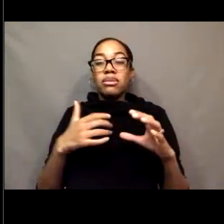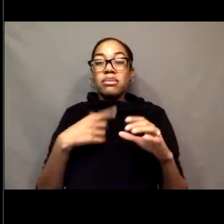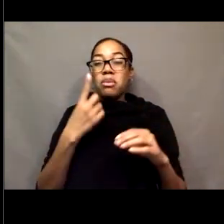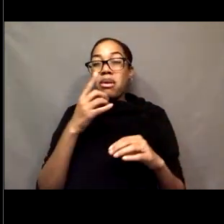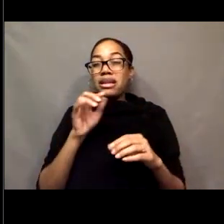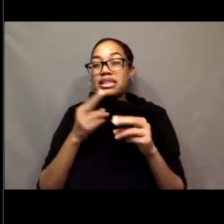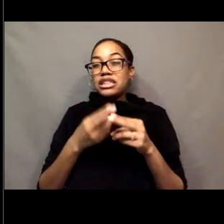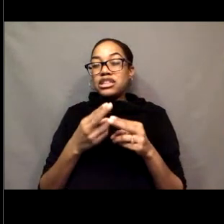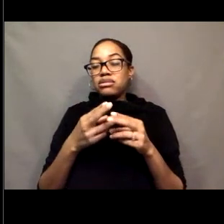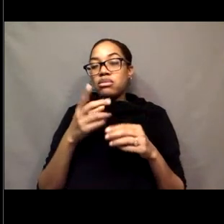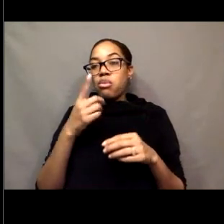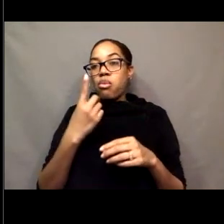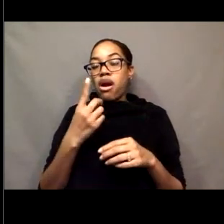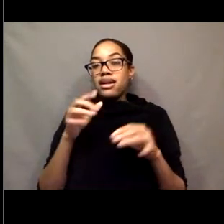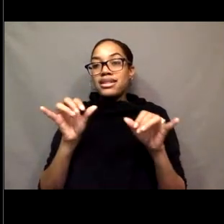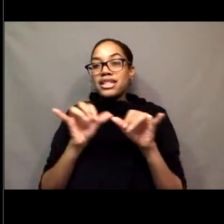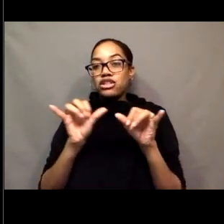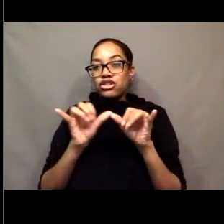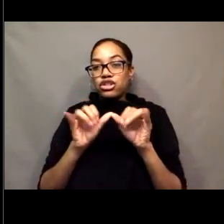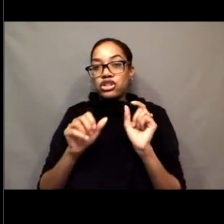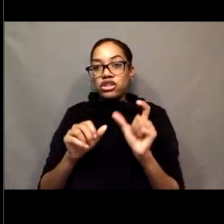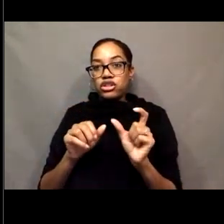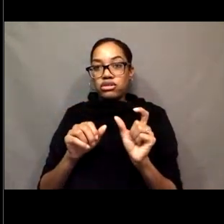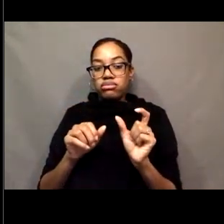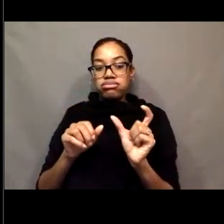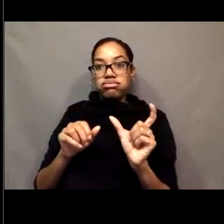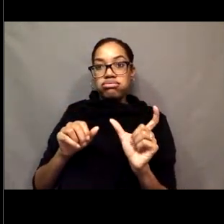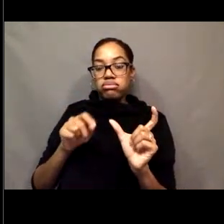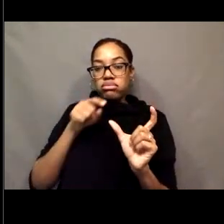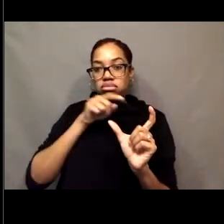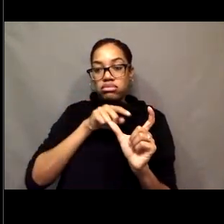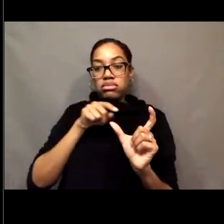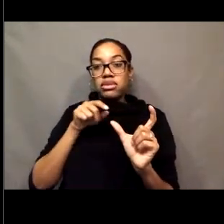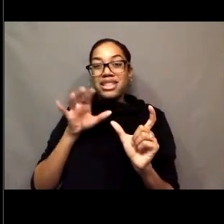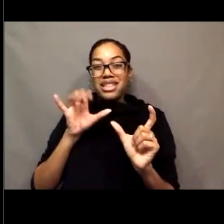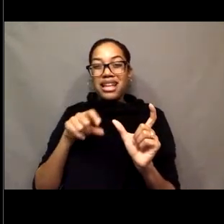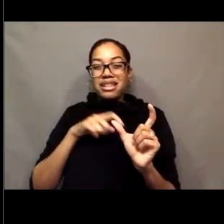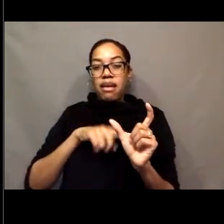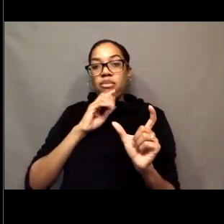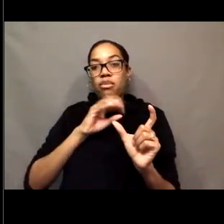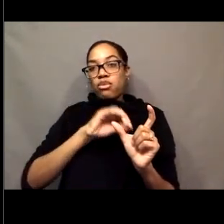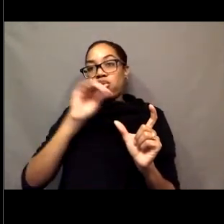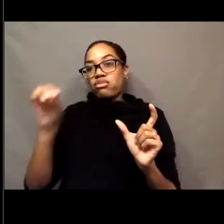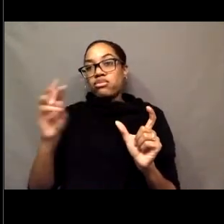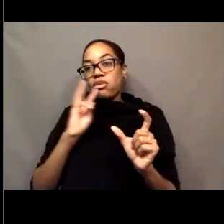And at that stage we move them out into the ocean to start their wild life.